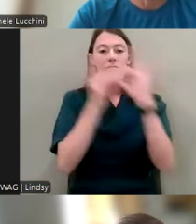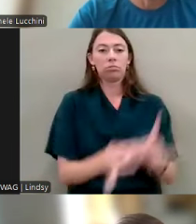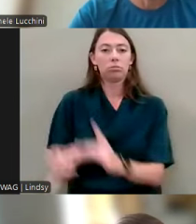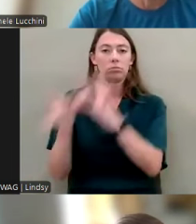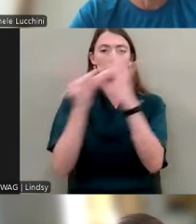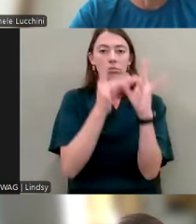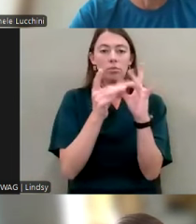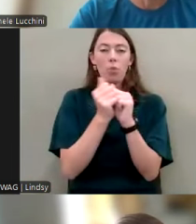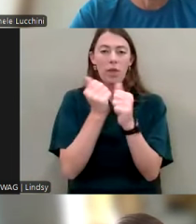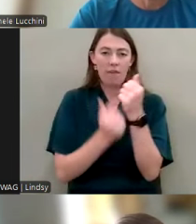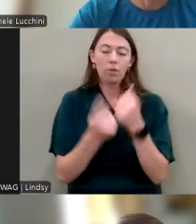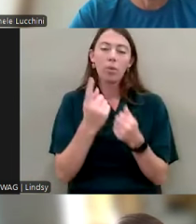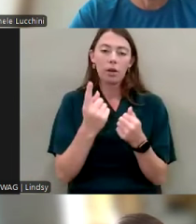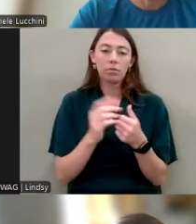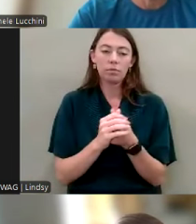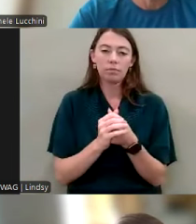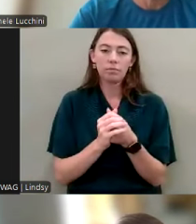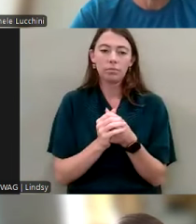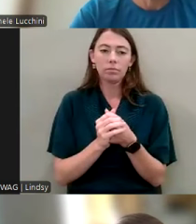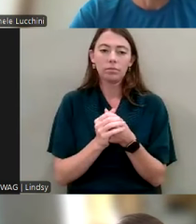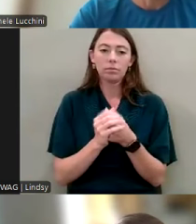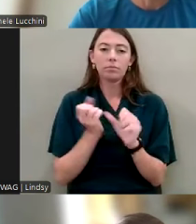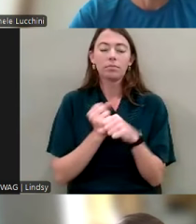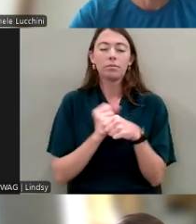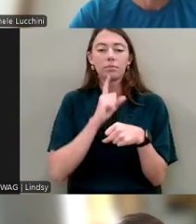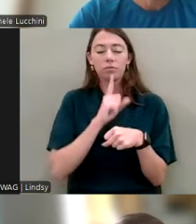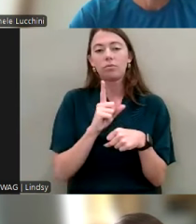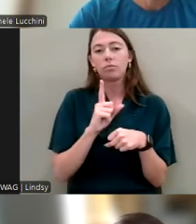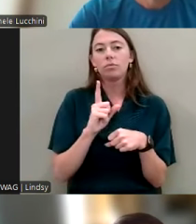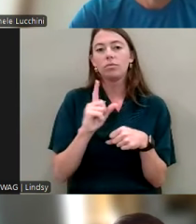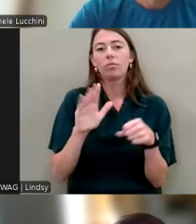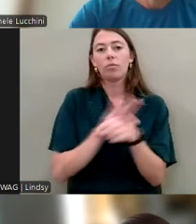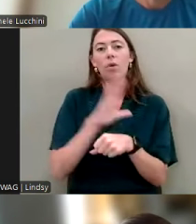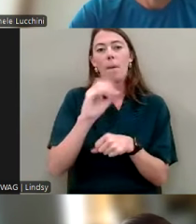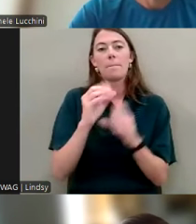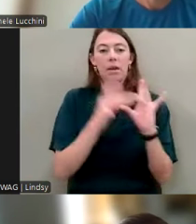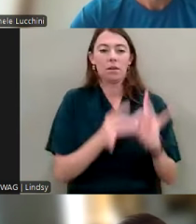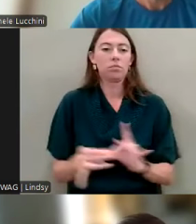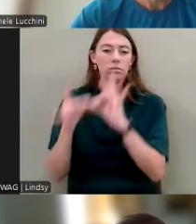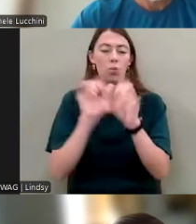with the ecosystem that it should be part of. >> MALCOLM MEISTRELL: Thank you. And we are